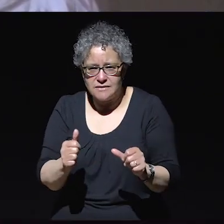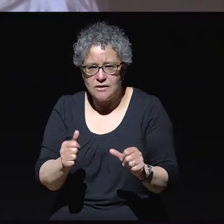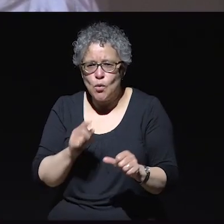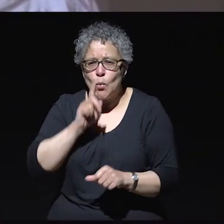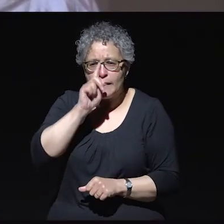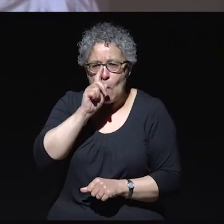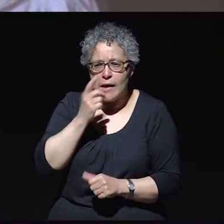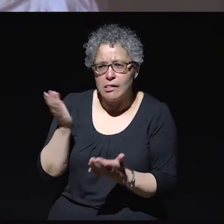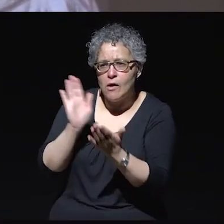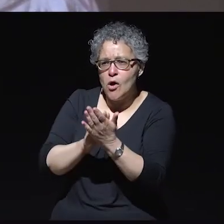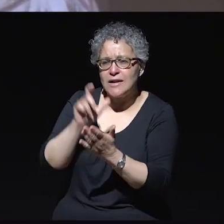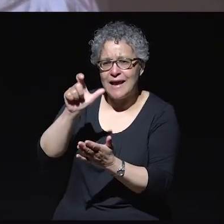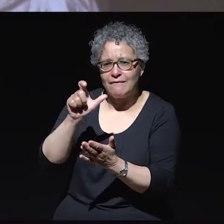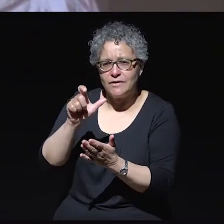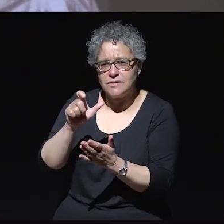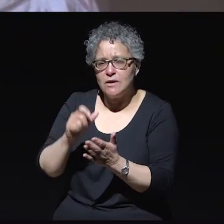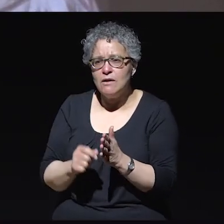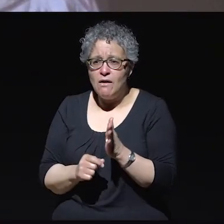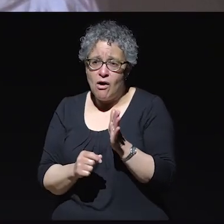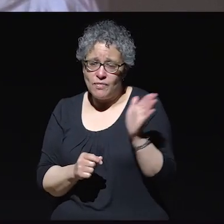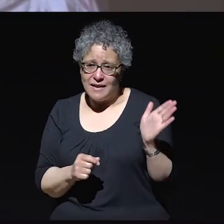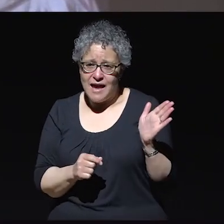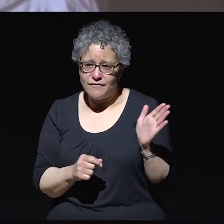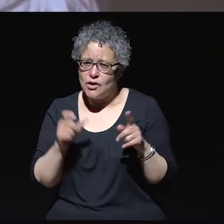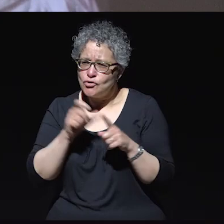Hence the painting on the left-hand side of his daughter's chasing a butterfly,